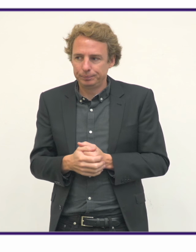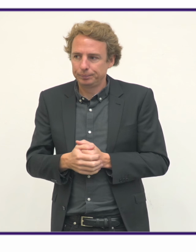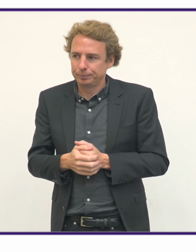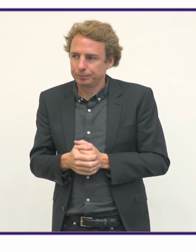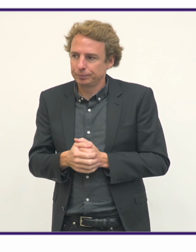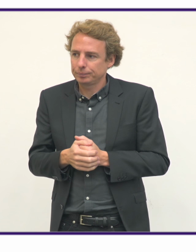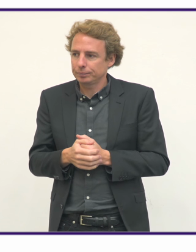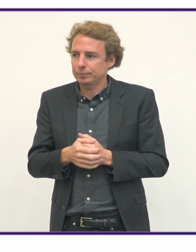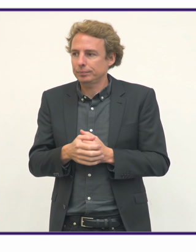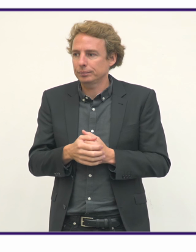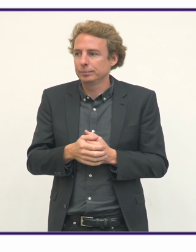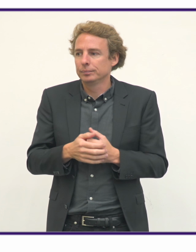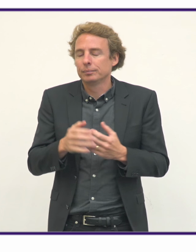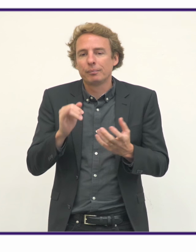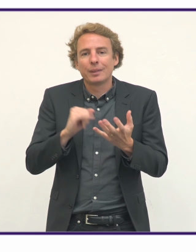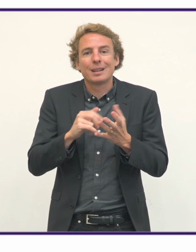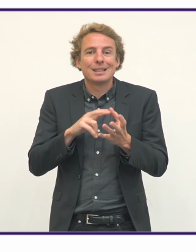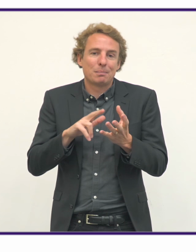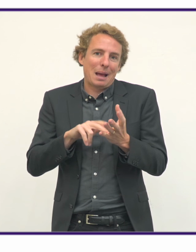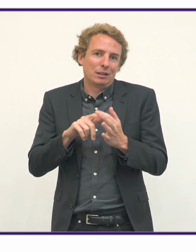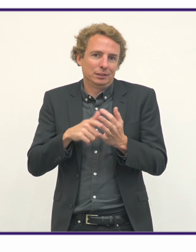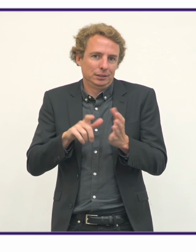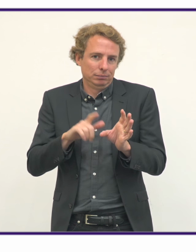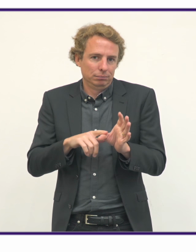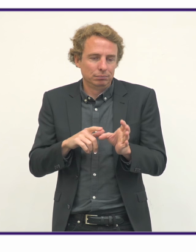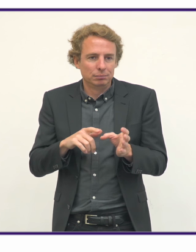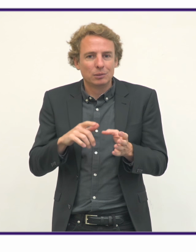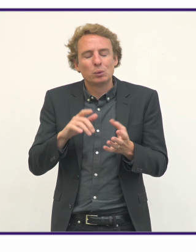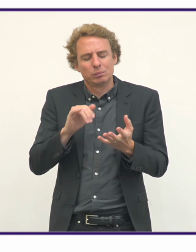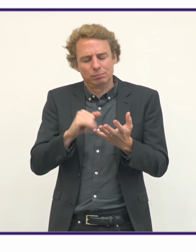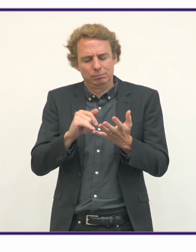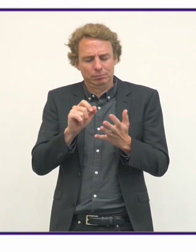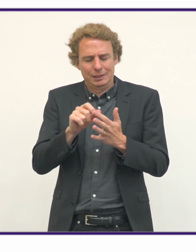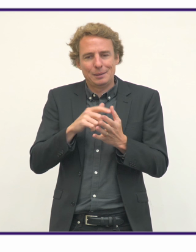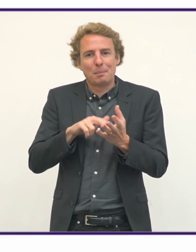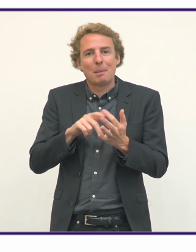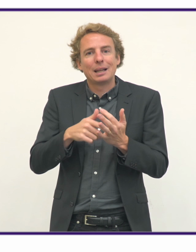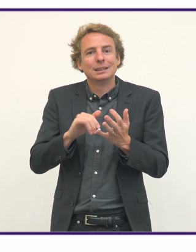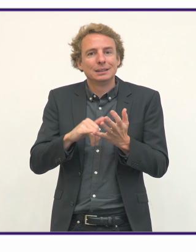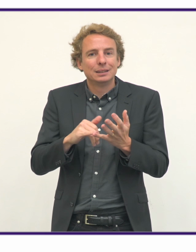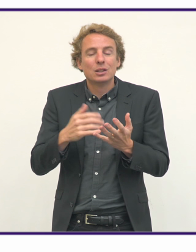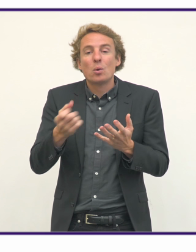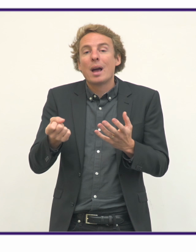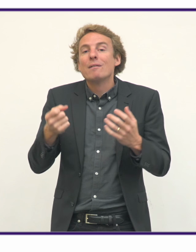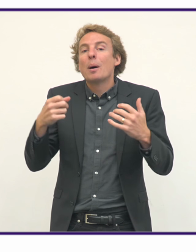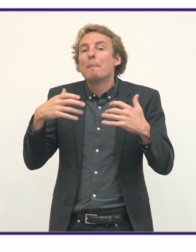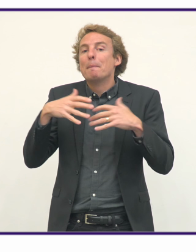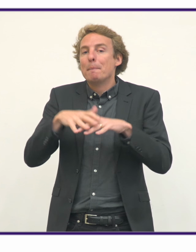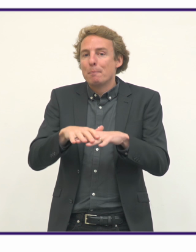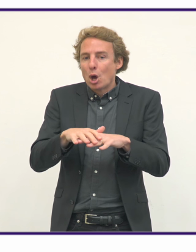Then we need to create a resource just like we do for a backend, but the thing that might be different is that we merge the attributes we create